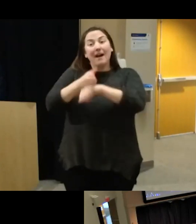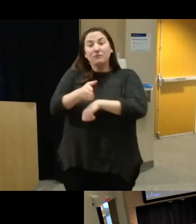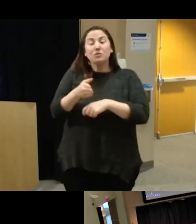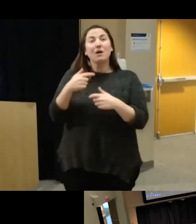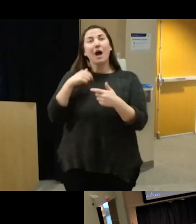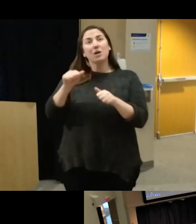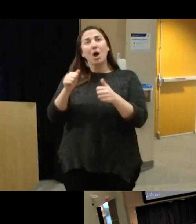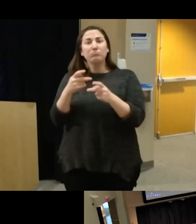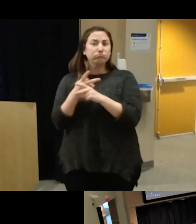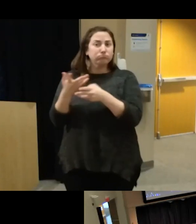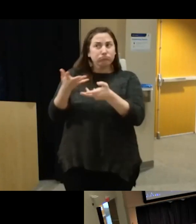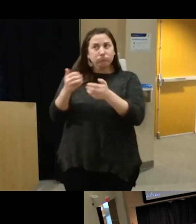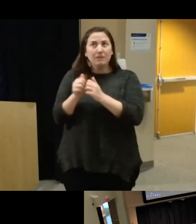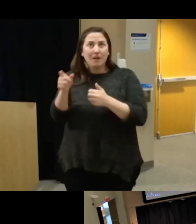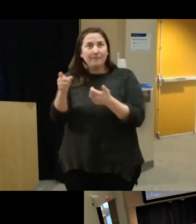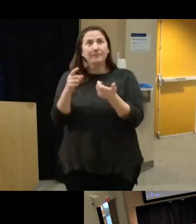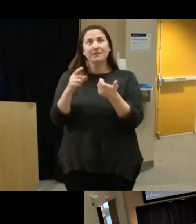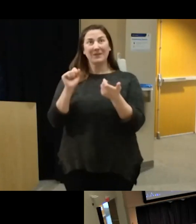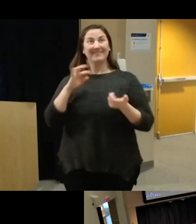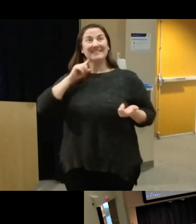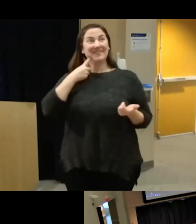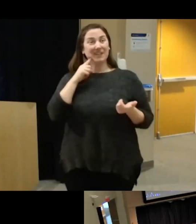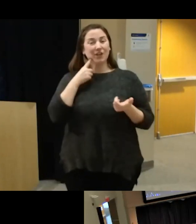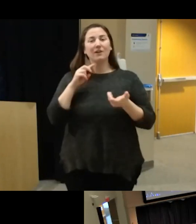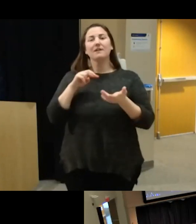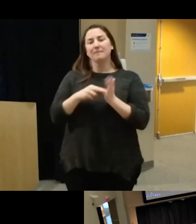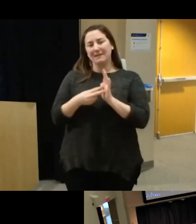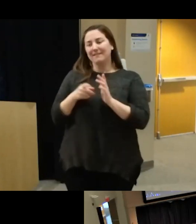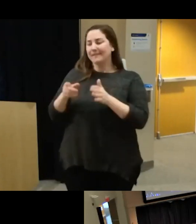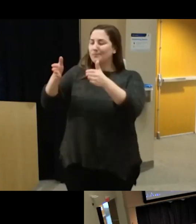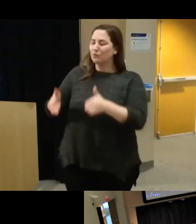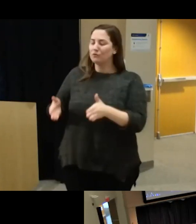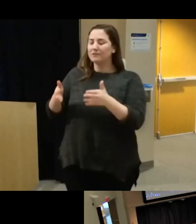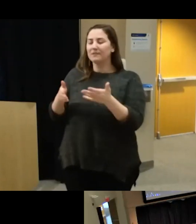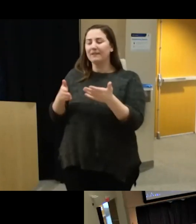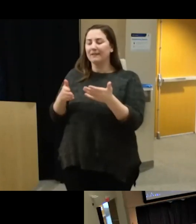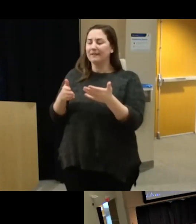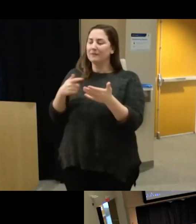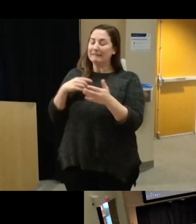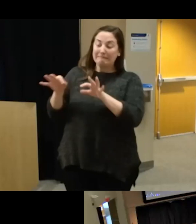it's really severe then a Statin might need to be given and if they're healthy lifestyle instruction